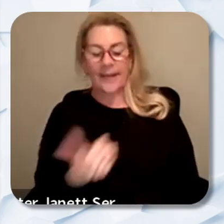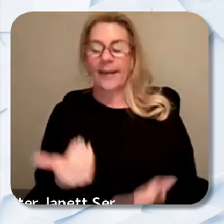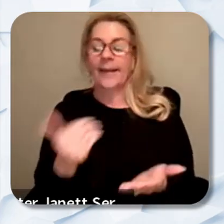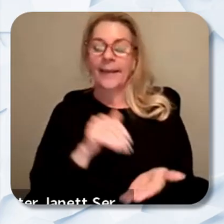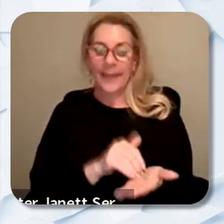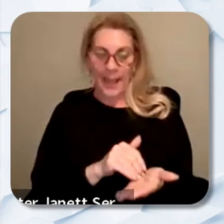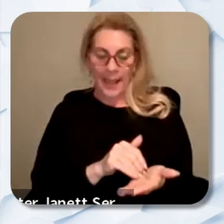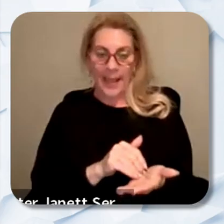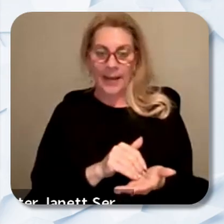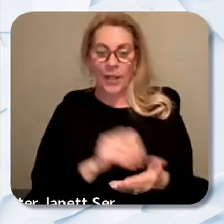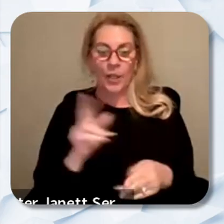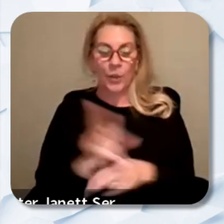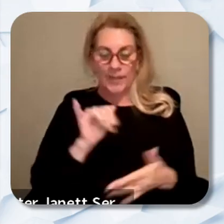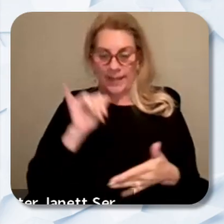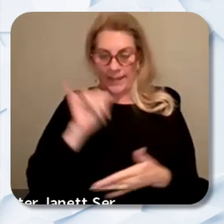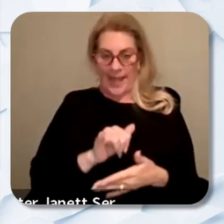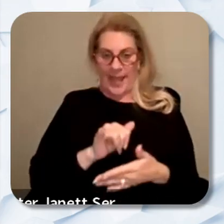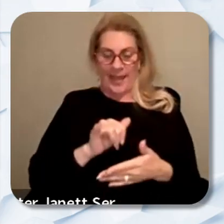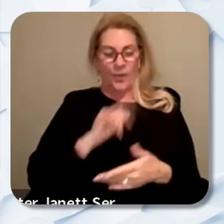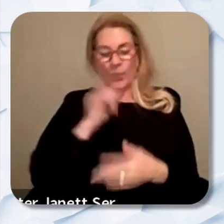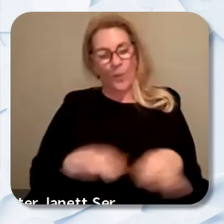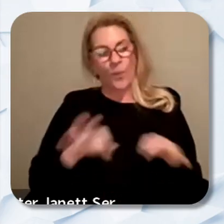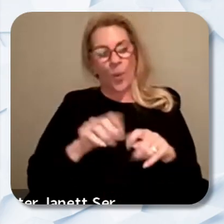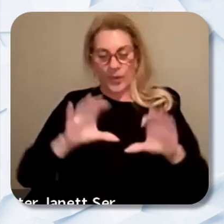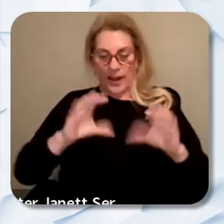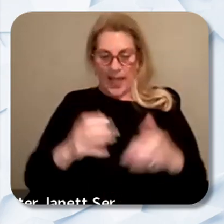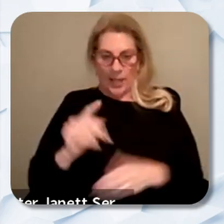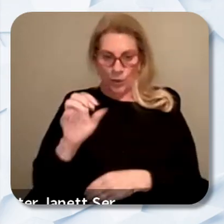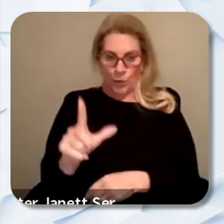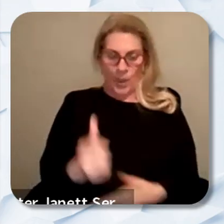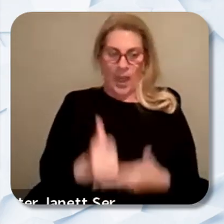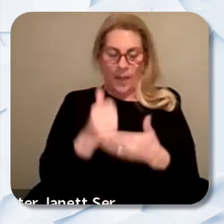linking in that autonomy right which is so important to the CLASS tool helping our parents